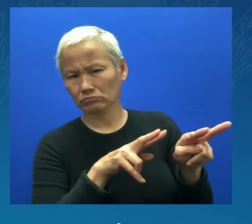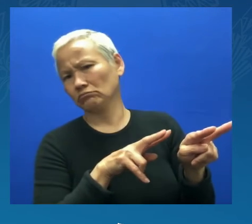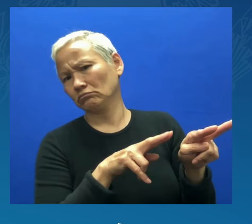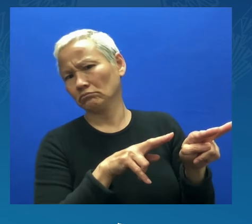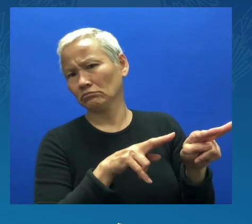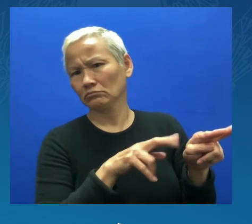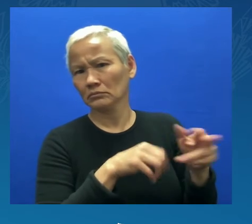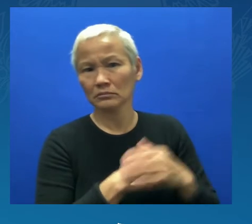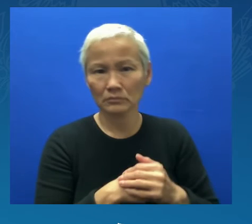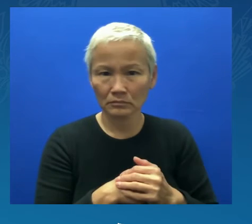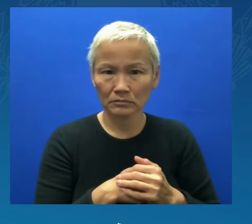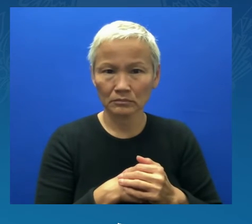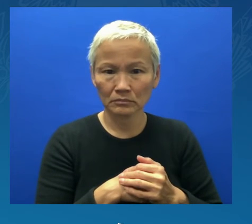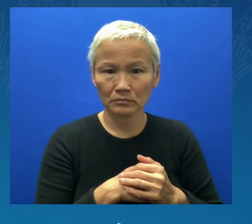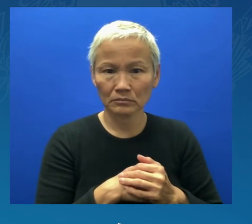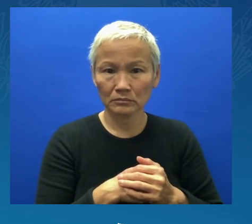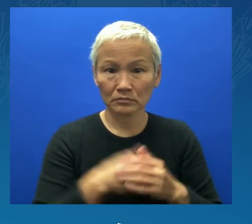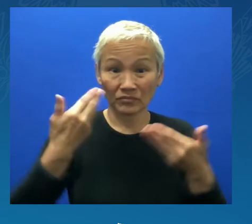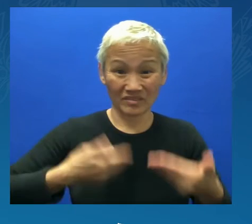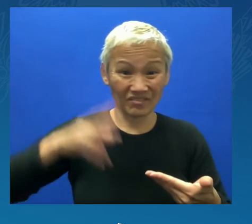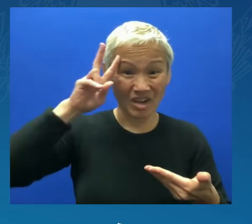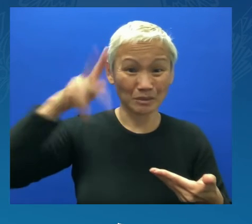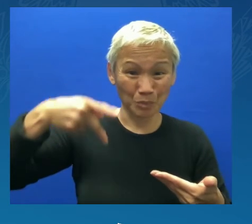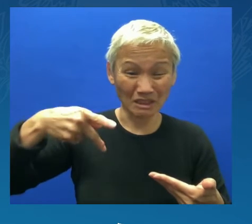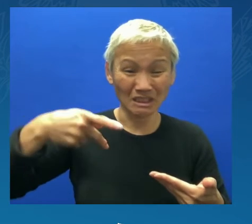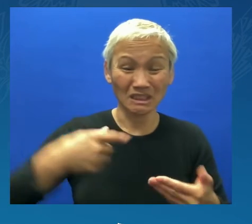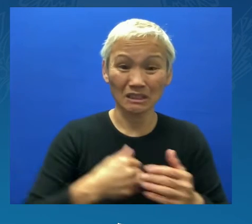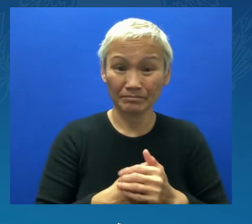I've been also receiving people at the place where I now live.